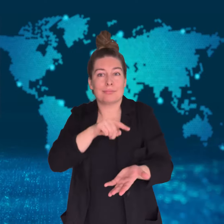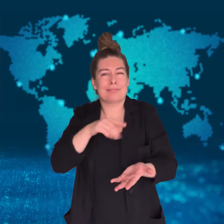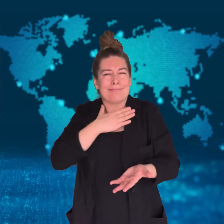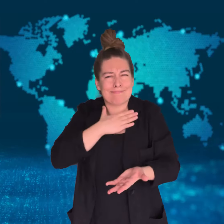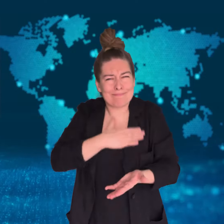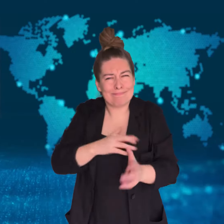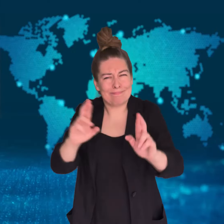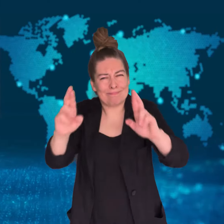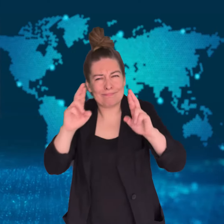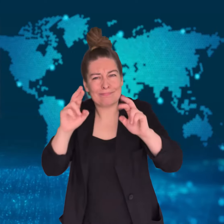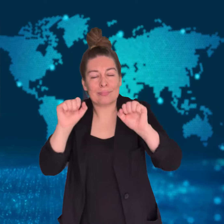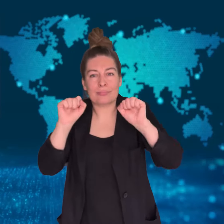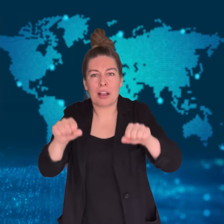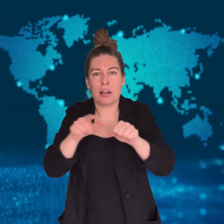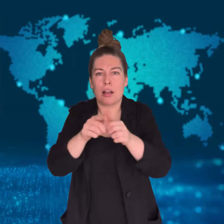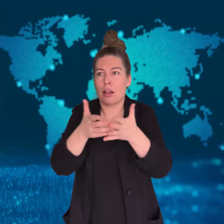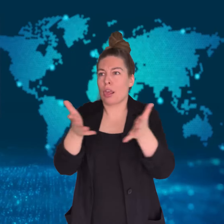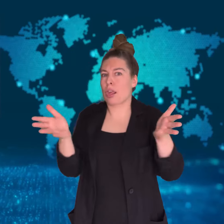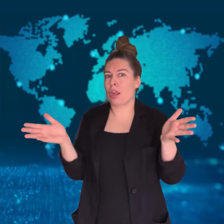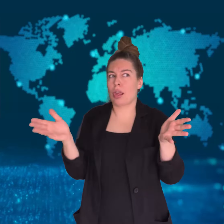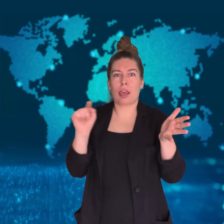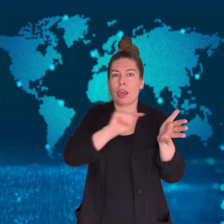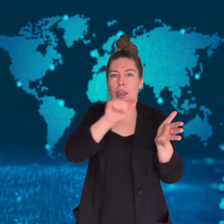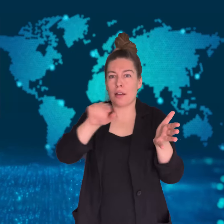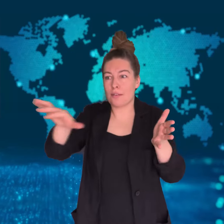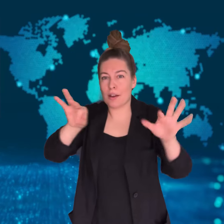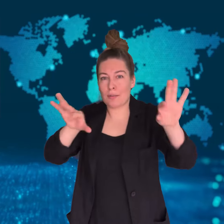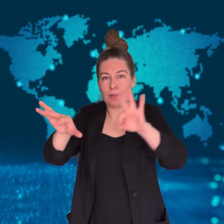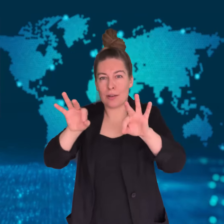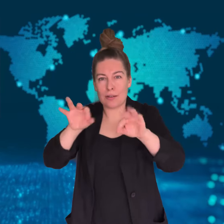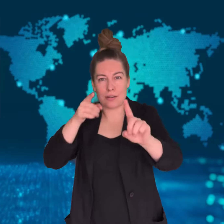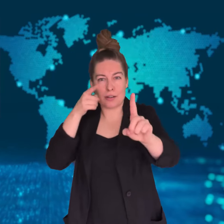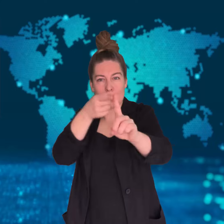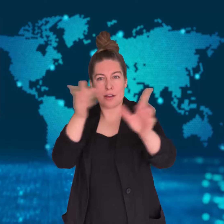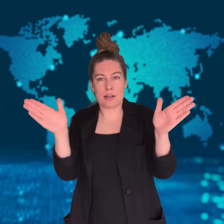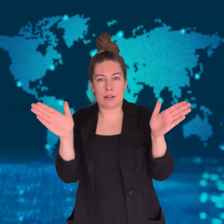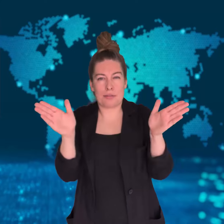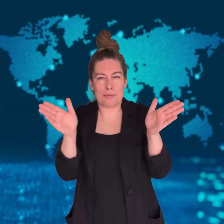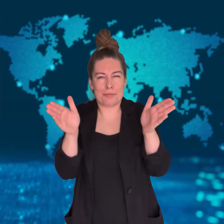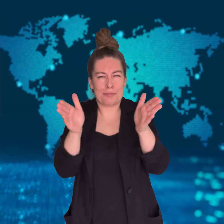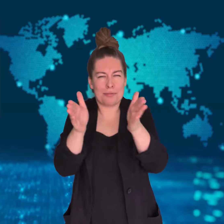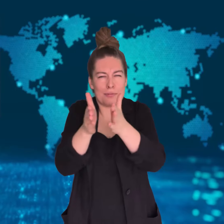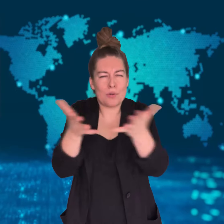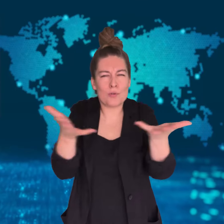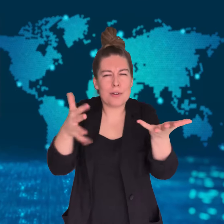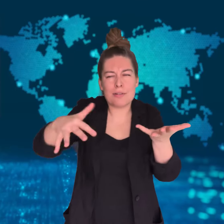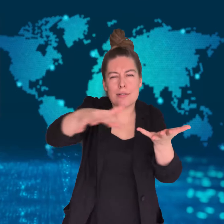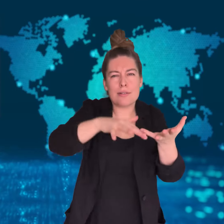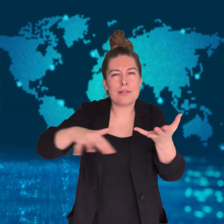The company hopes the debris that has been found may help narrow down